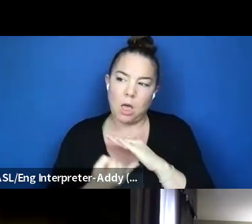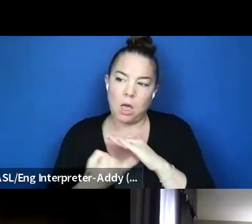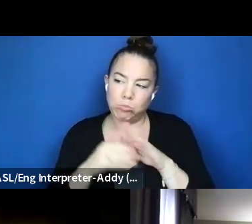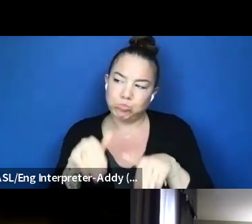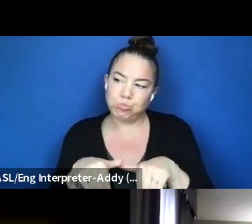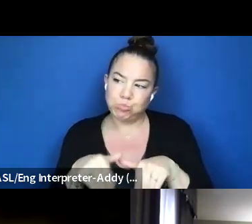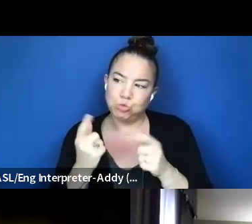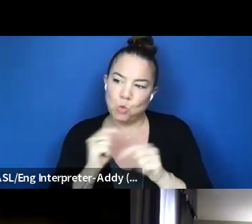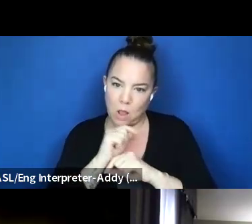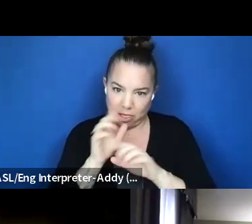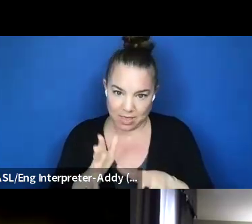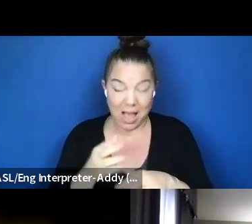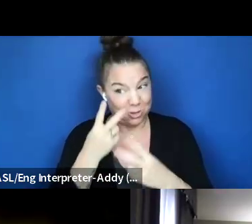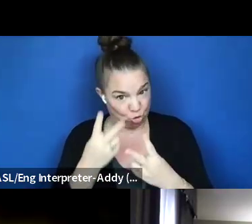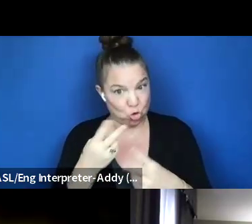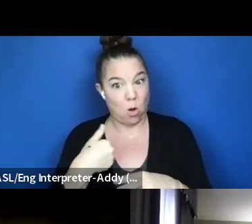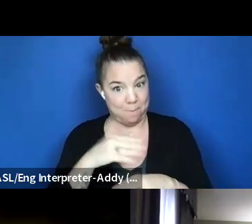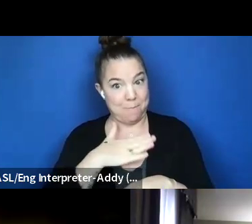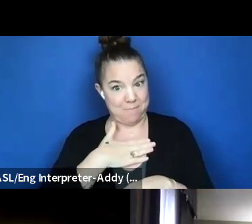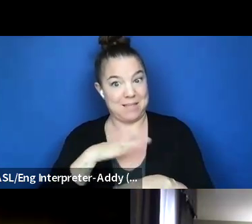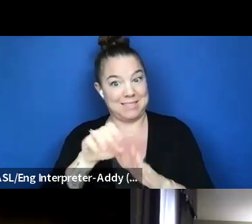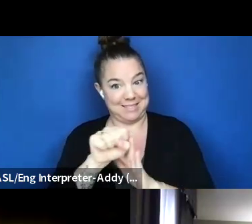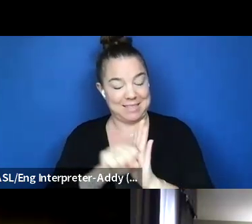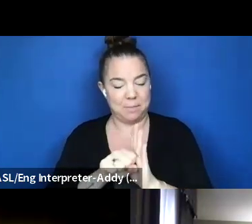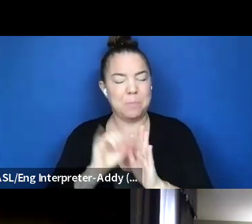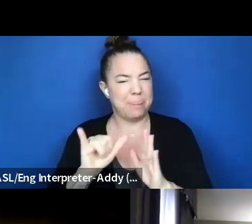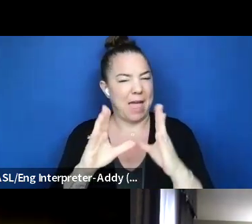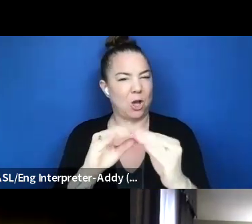Don Posh: and I did actually for the conference I had mentioned previously.